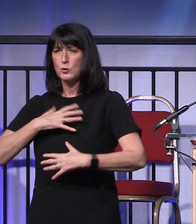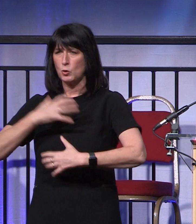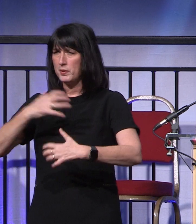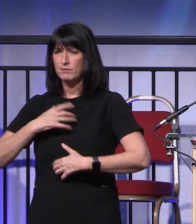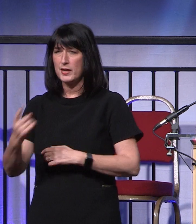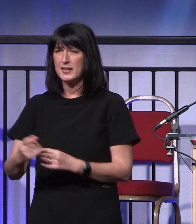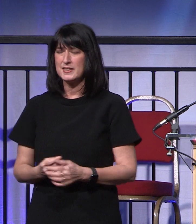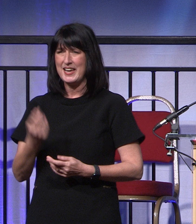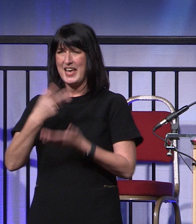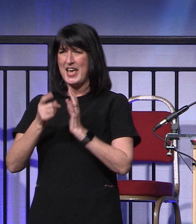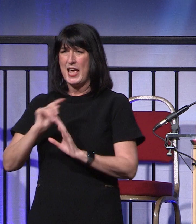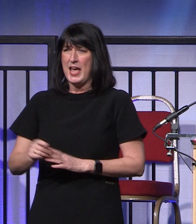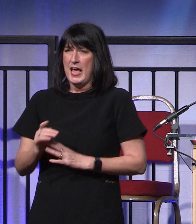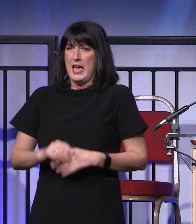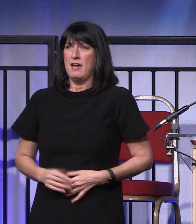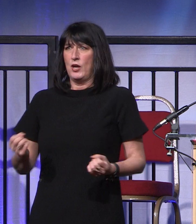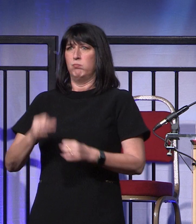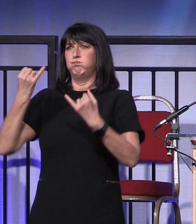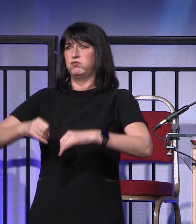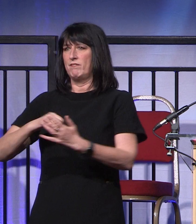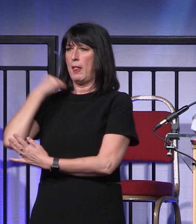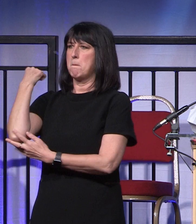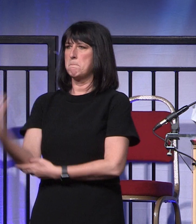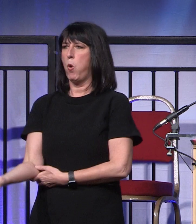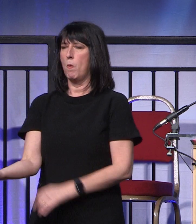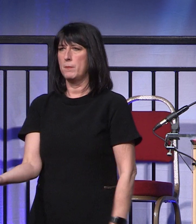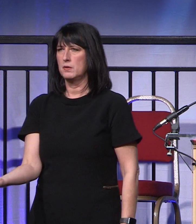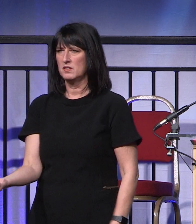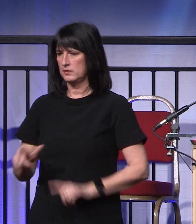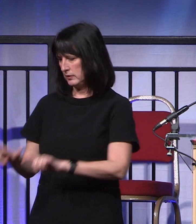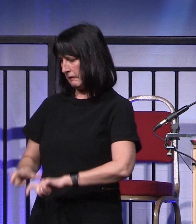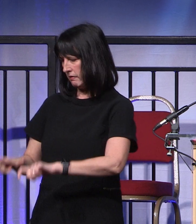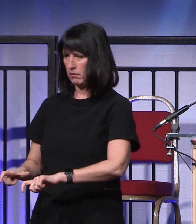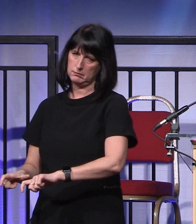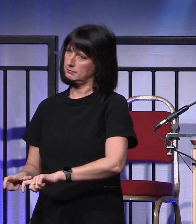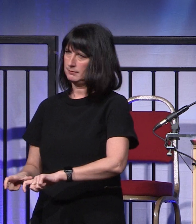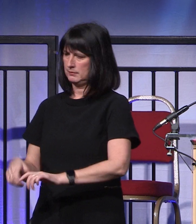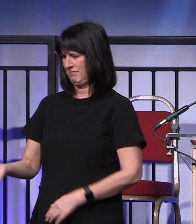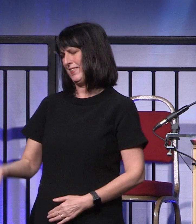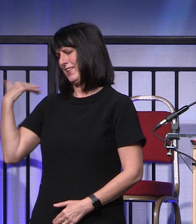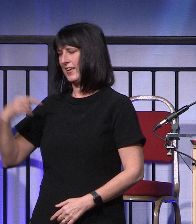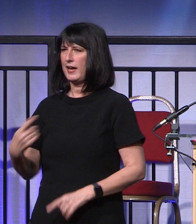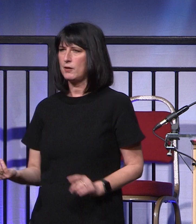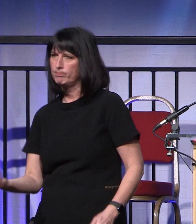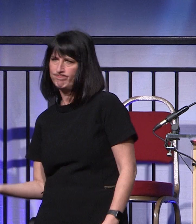the mat don't stay down get back up and keep working towards your goals and